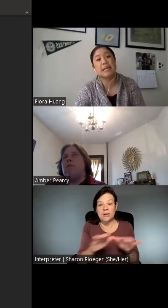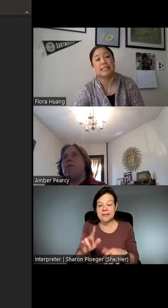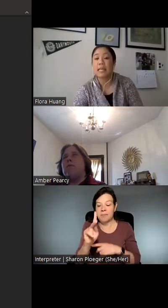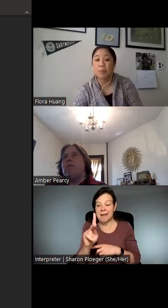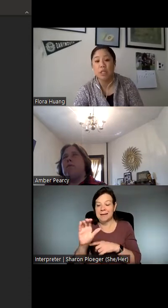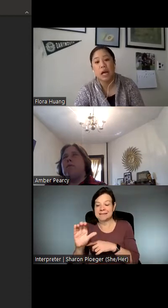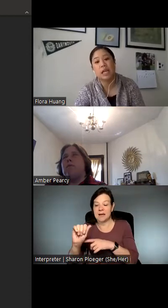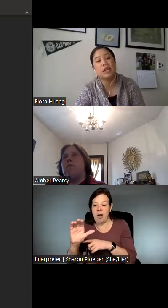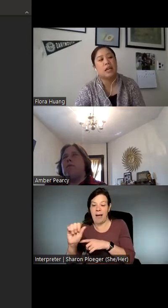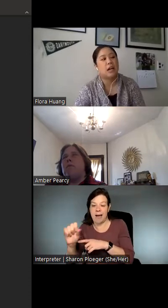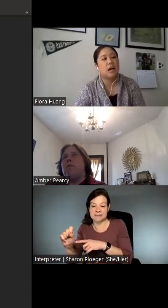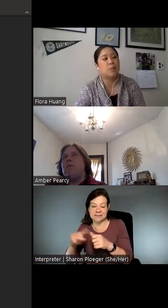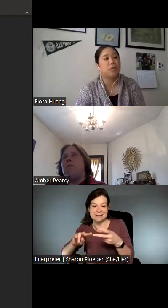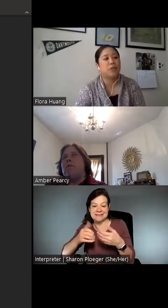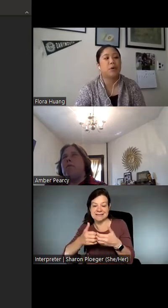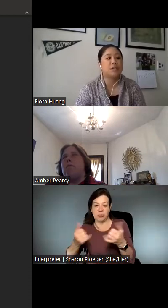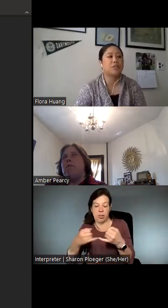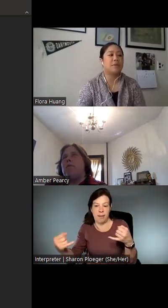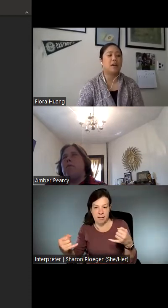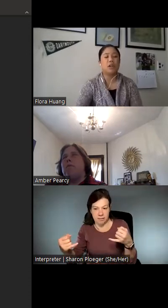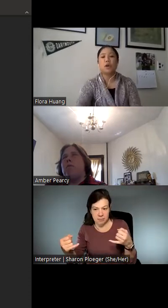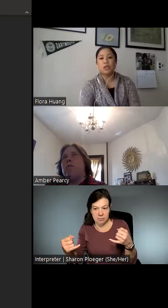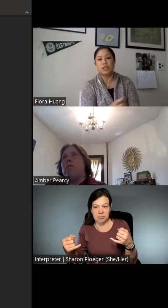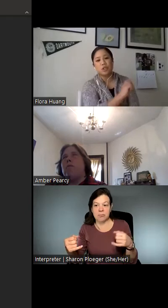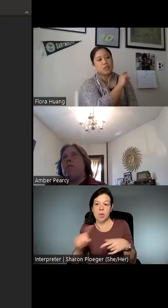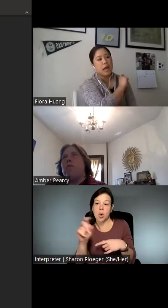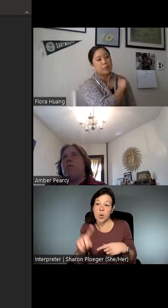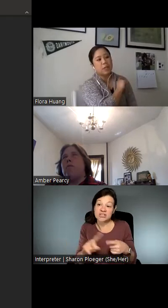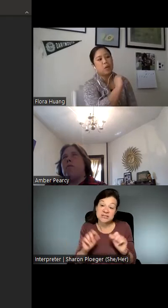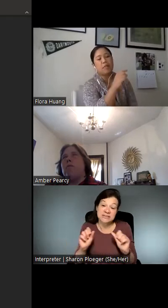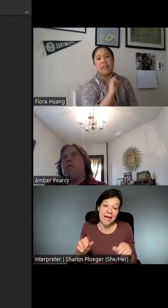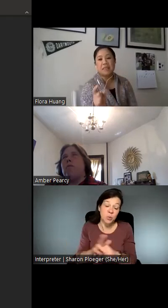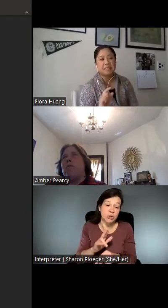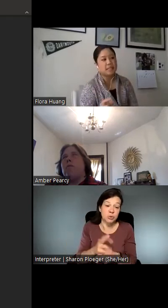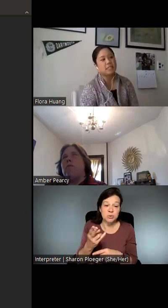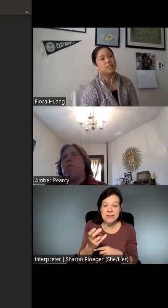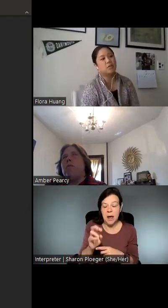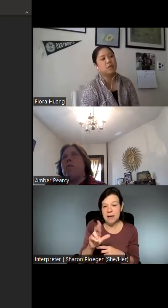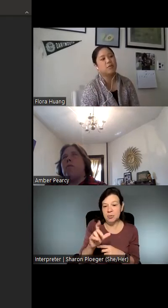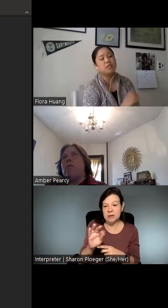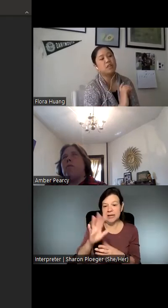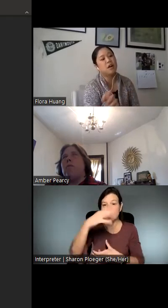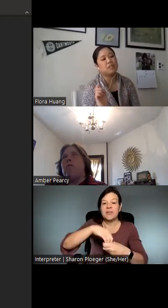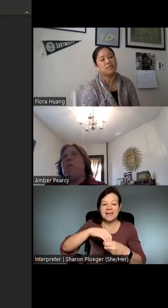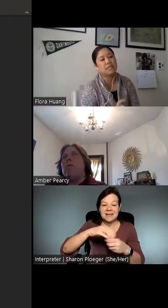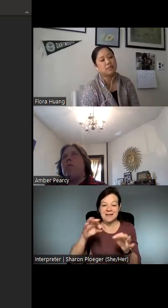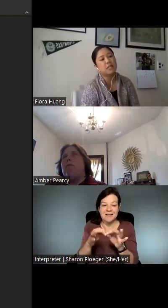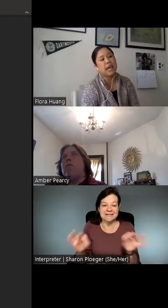as a separate line. There are questions about, could we just use the hyperlink within the sentence? So the visit the office of accessibility